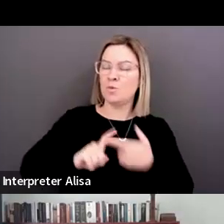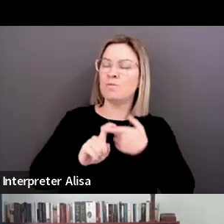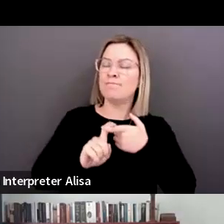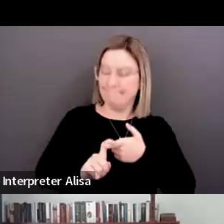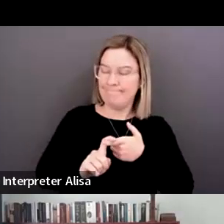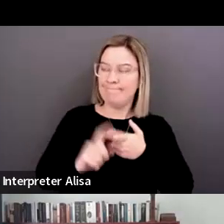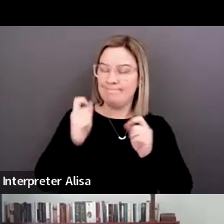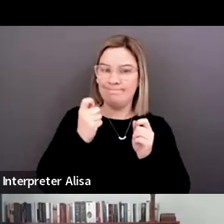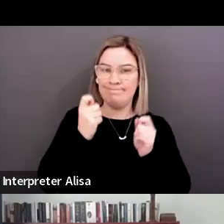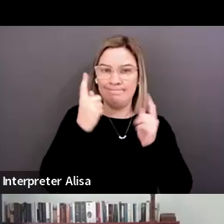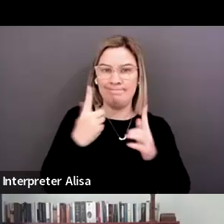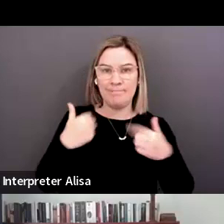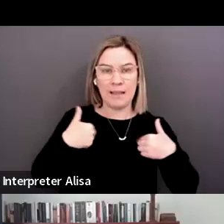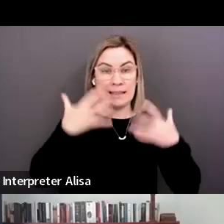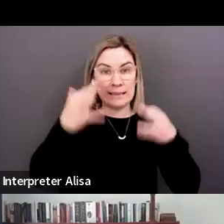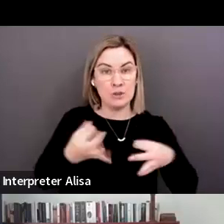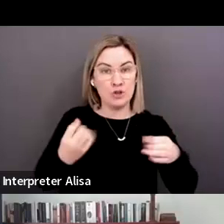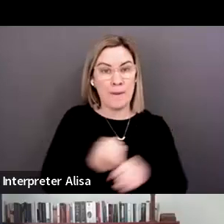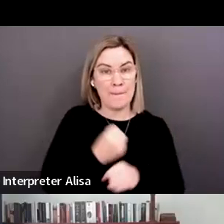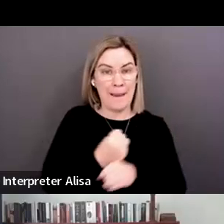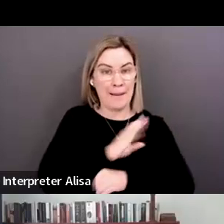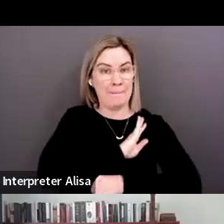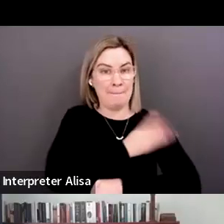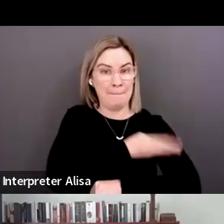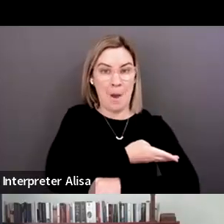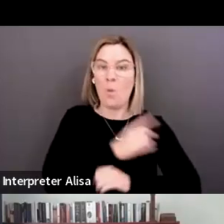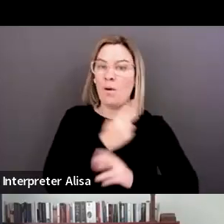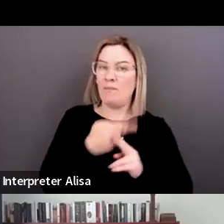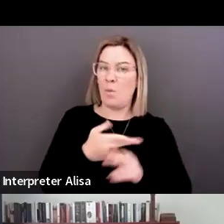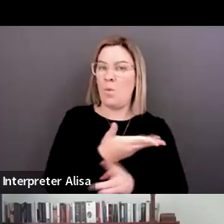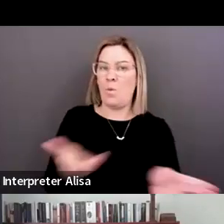it started. And it felt like a tiny - a tiny offering, but also I think it